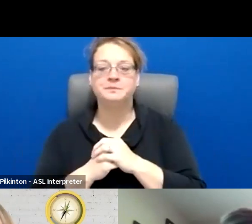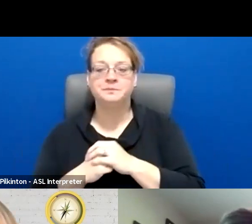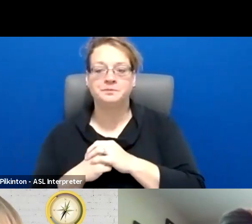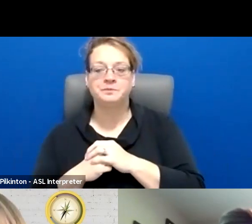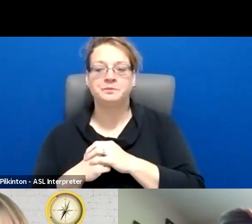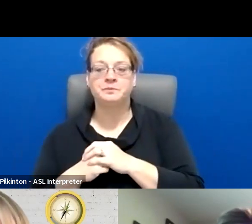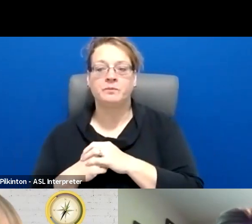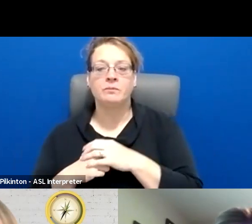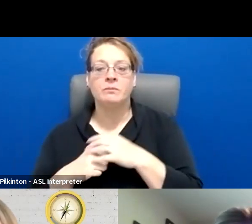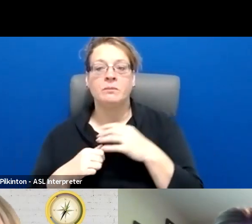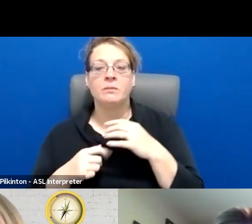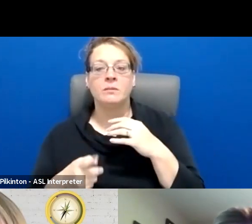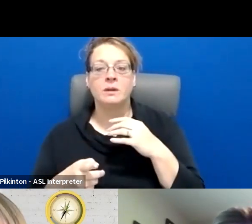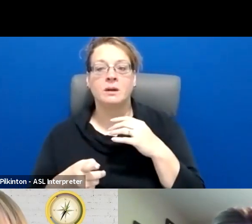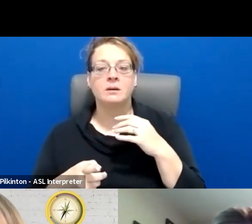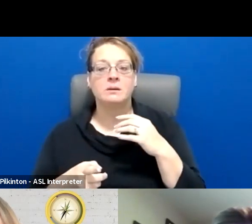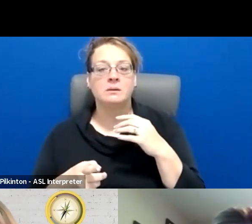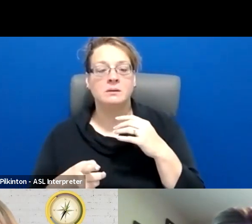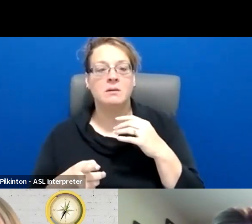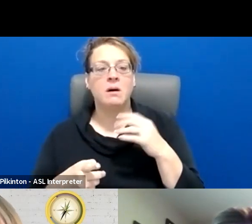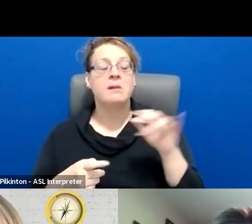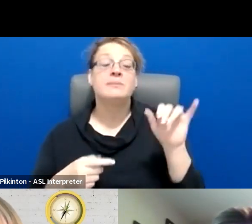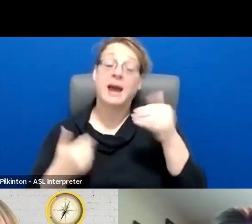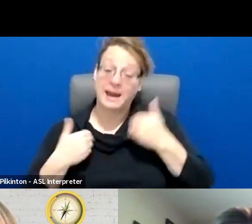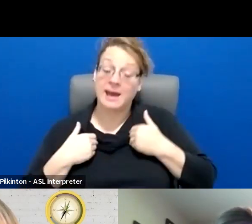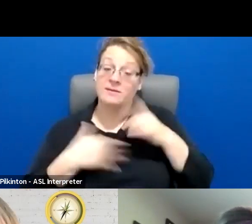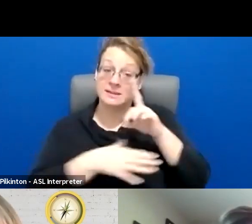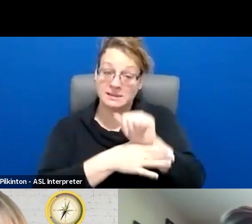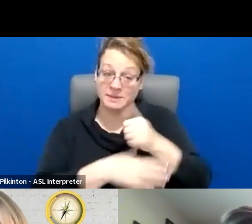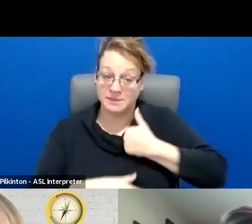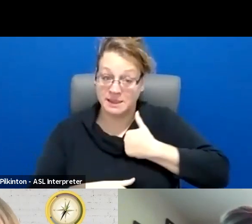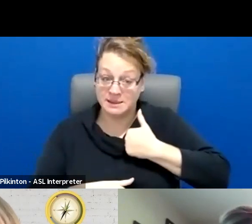It has our Pathfinder logo in the corner.